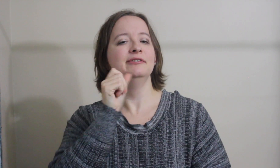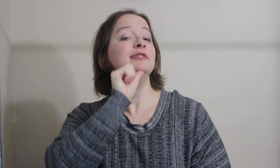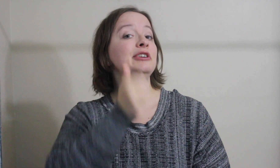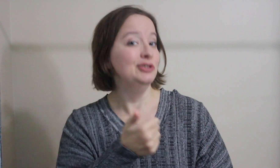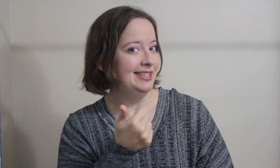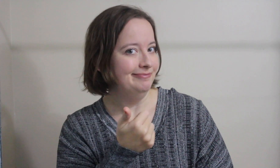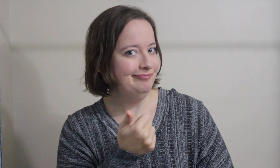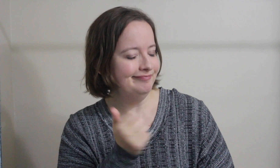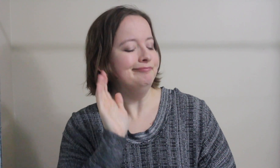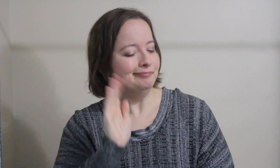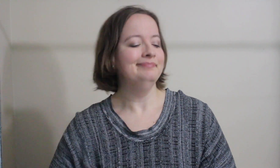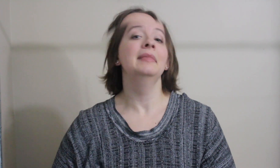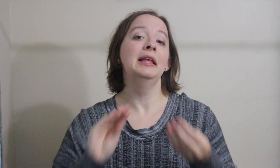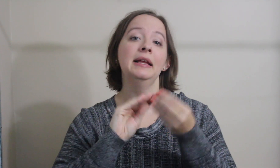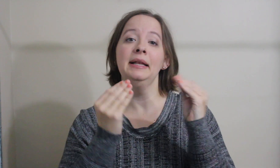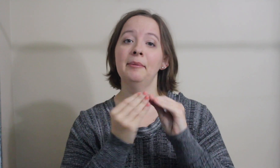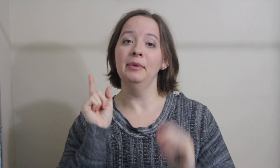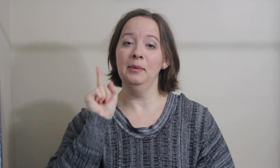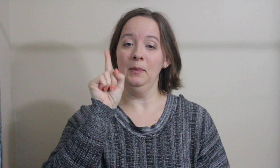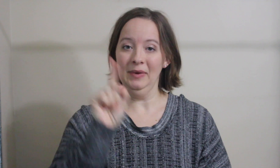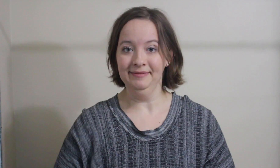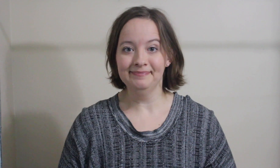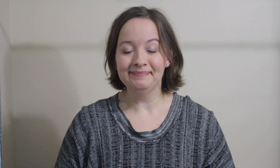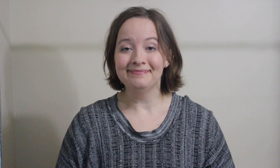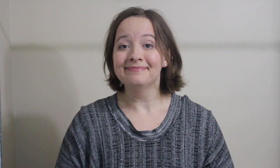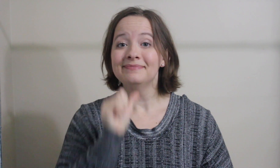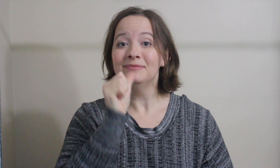So I'm gonna talk about the reasons you should not. Number one...